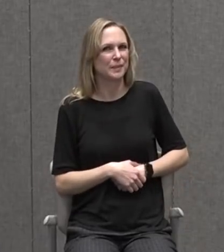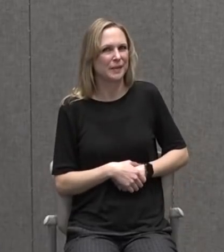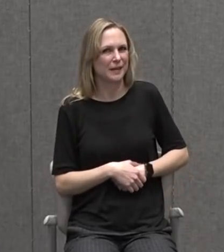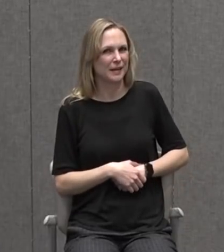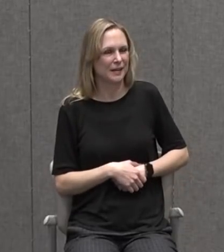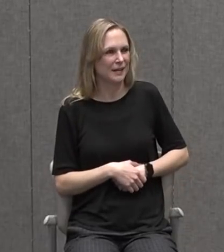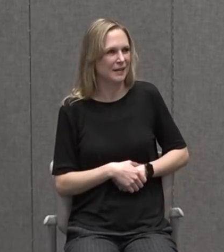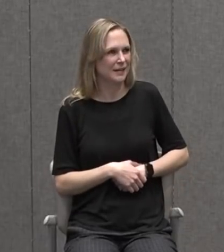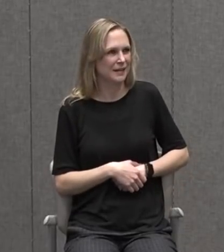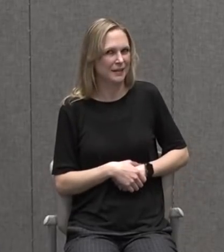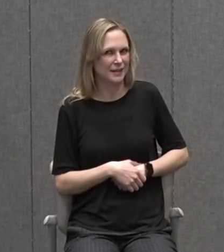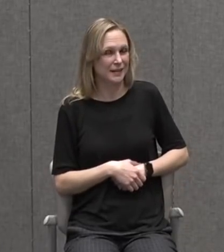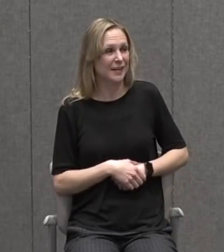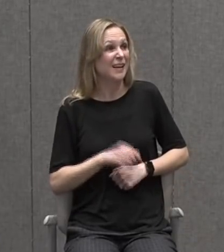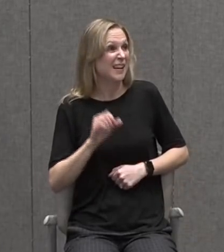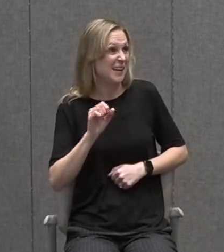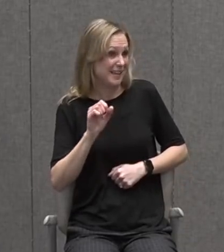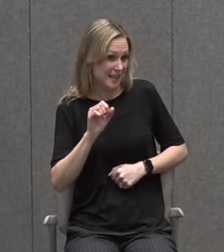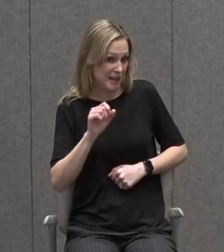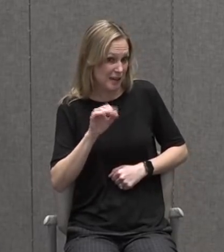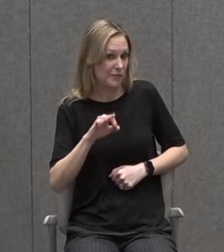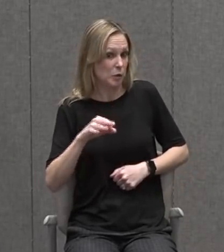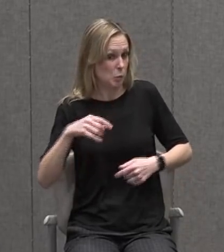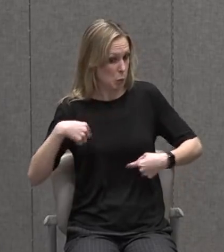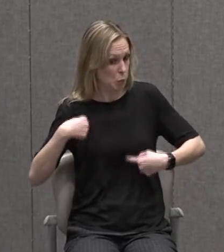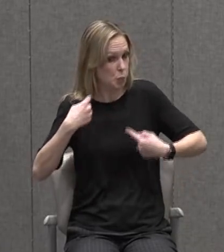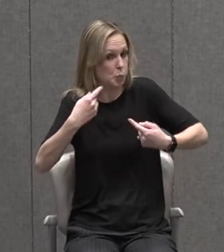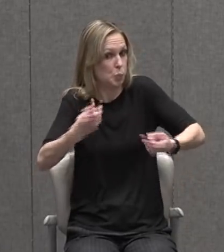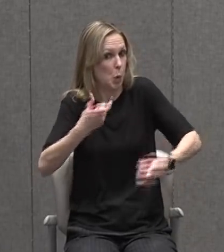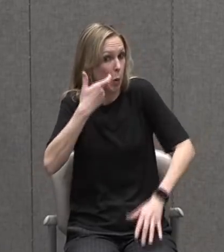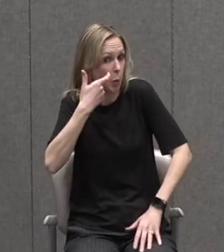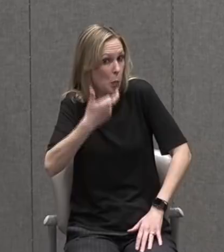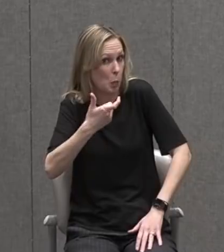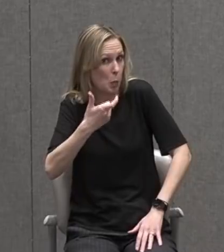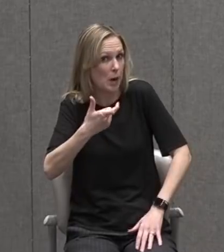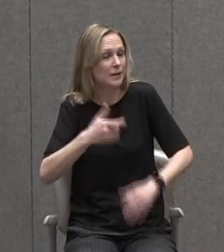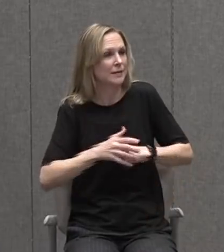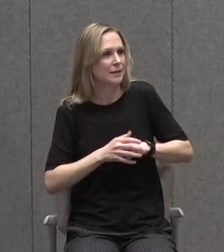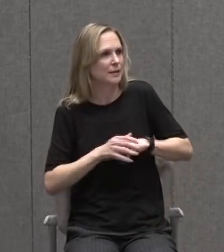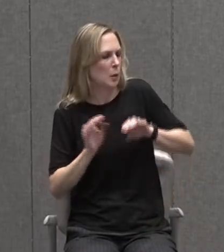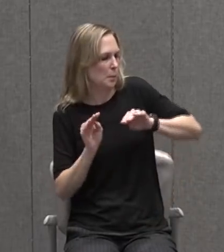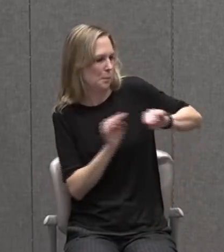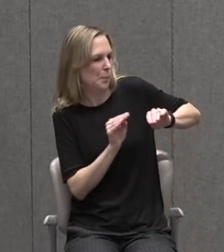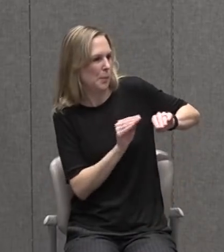with us the last couple weeks I've done a few of those. Push it over more, okay.